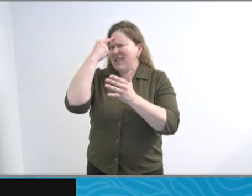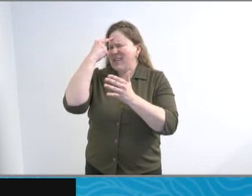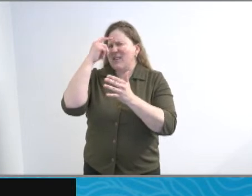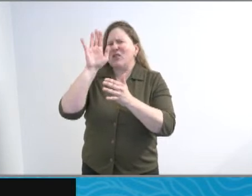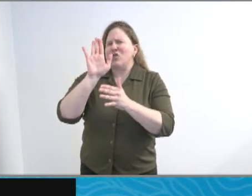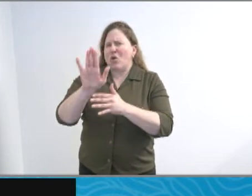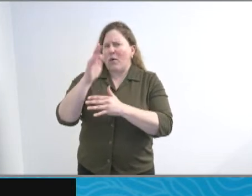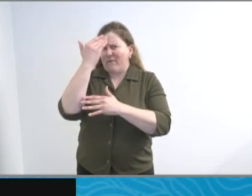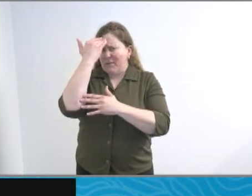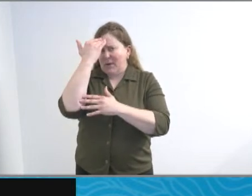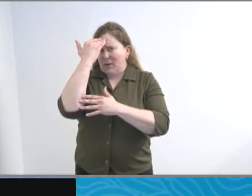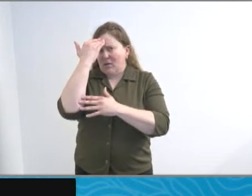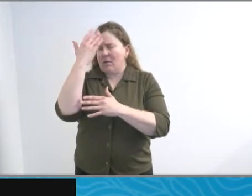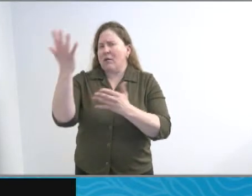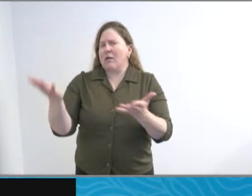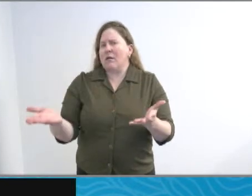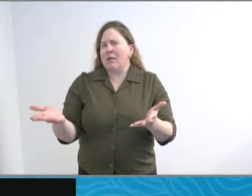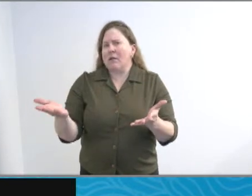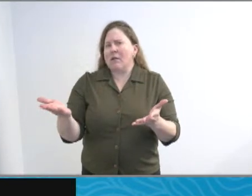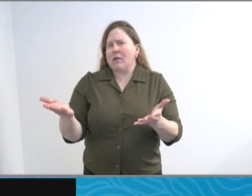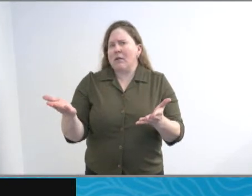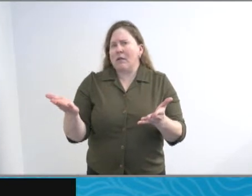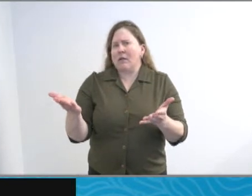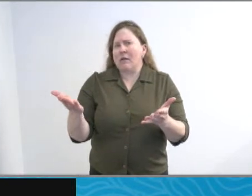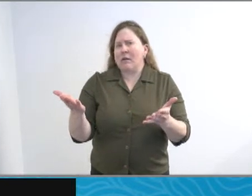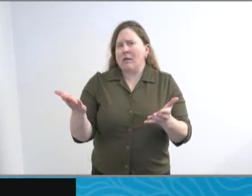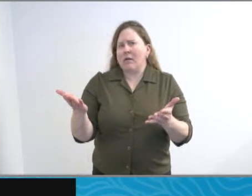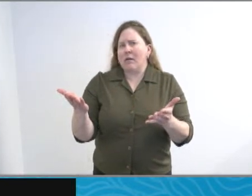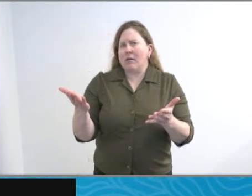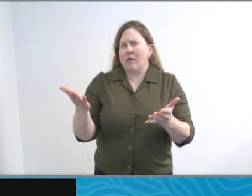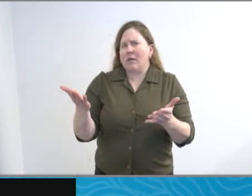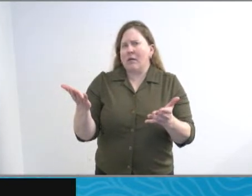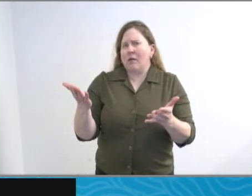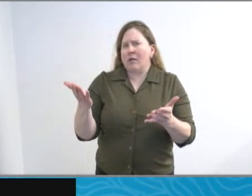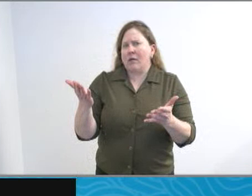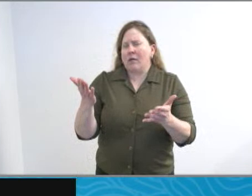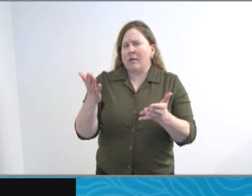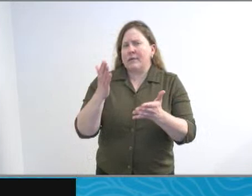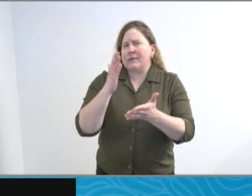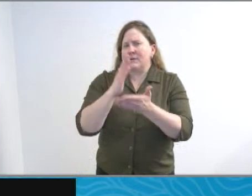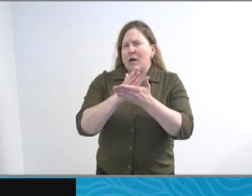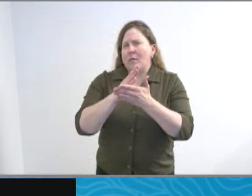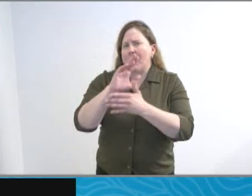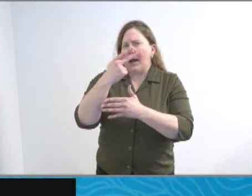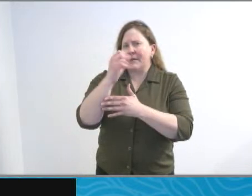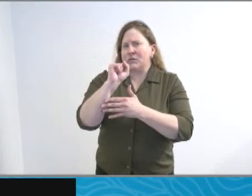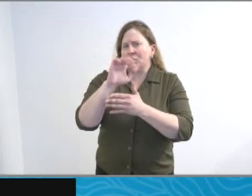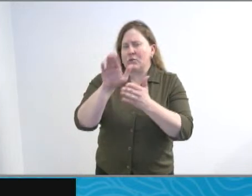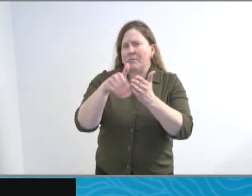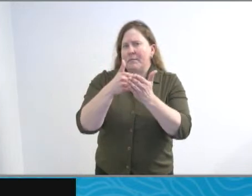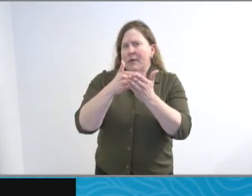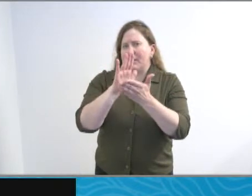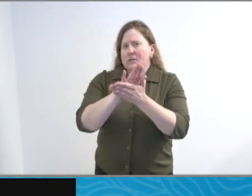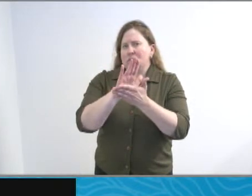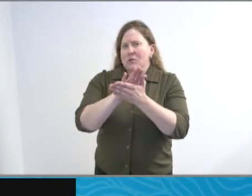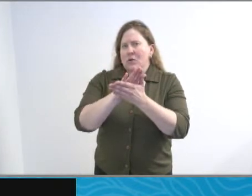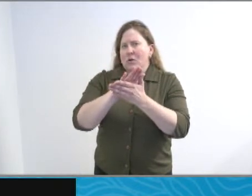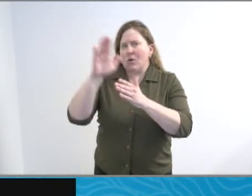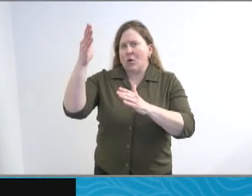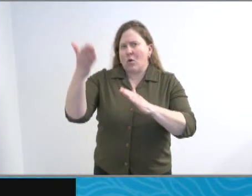which is a stop at a high school or middle school, a very welcoming area with a social worker